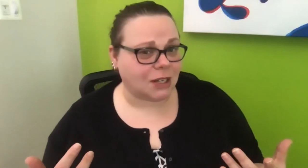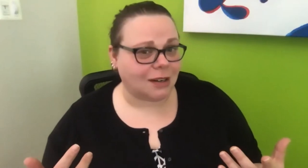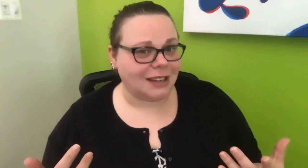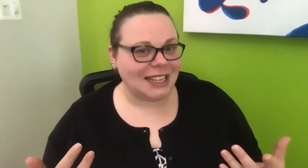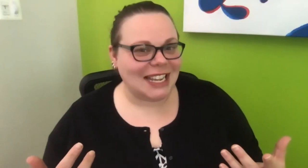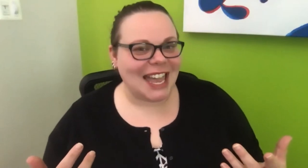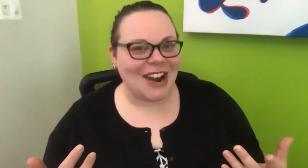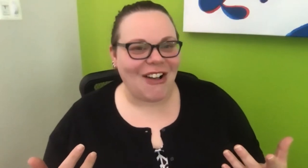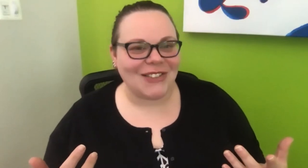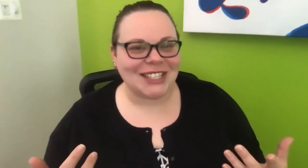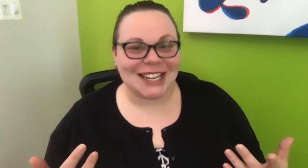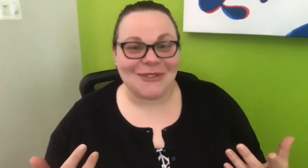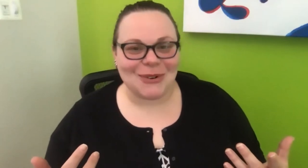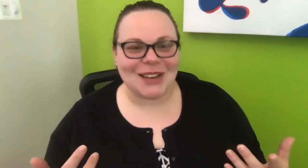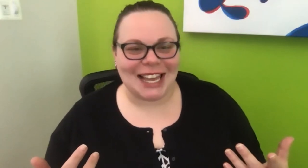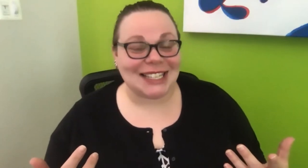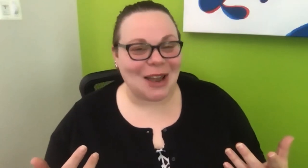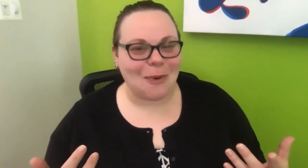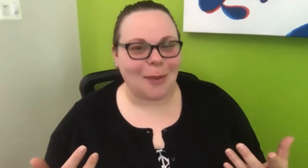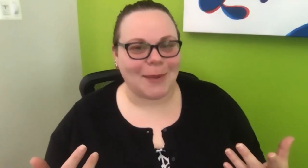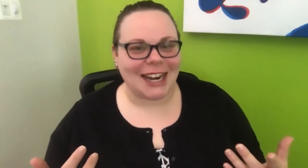and all of a sudden everyone realizes how problematic that is.